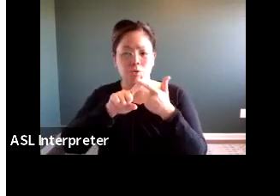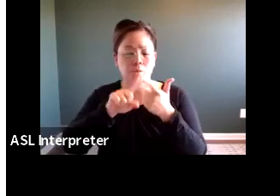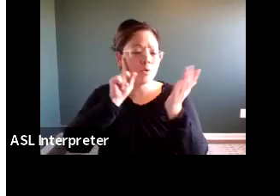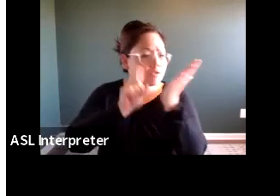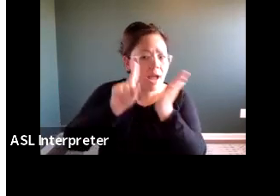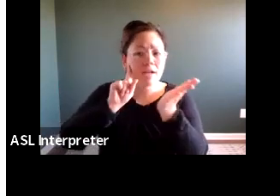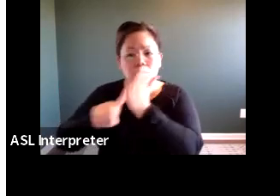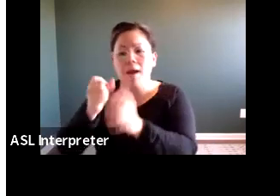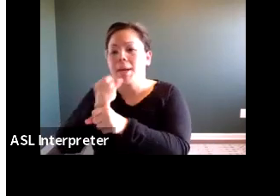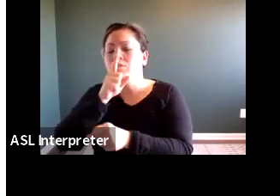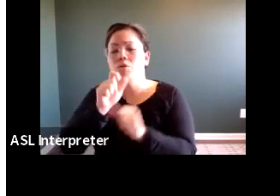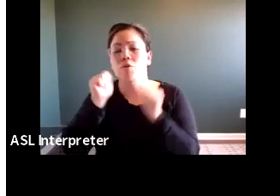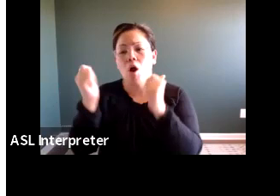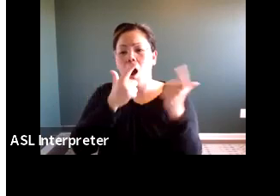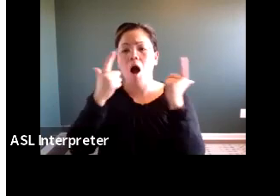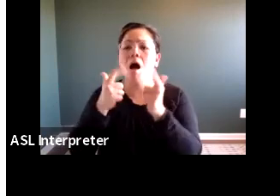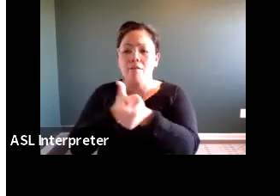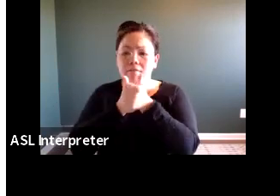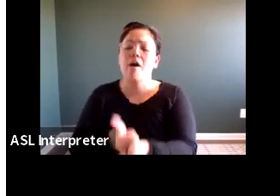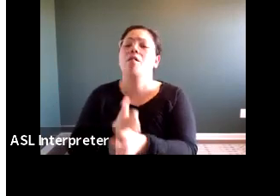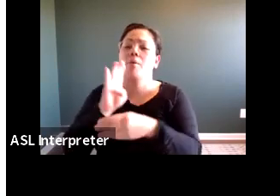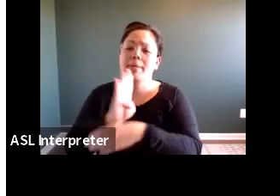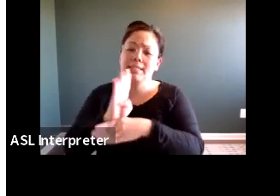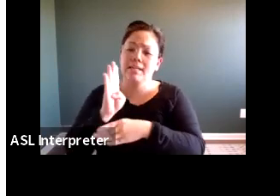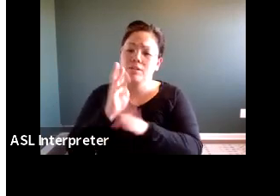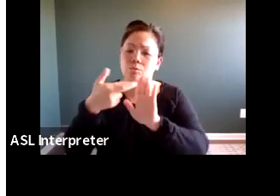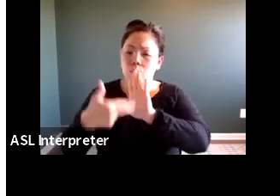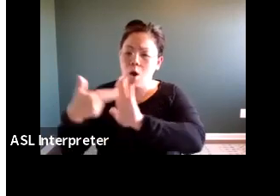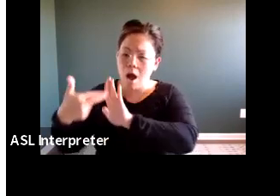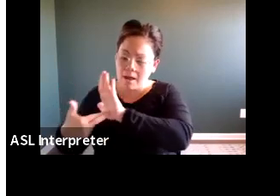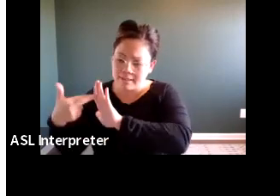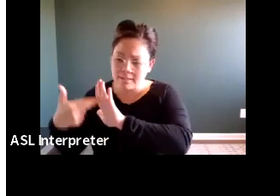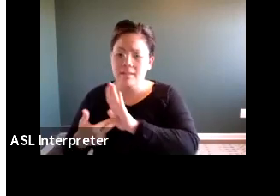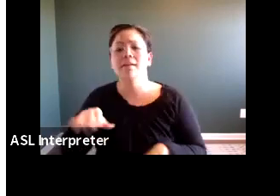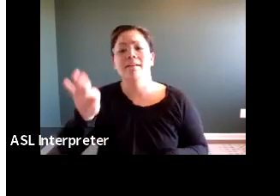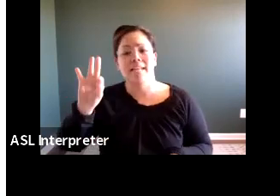and other executive order components. We continue to recommend people wash their hands frequently